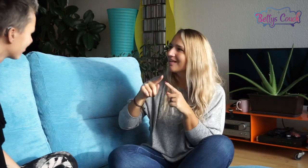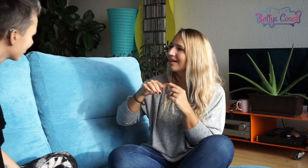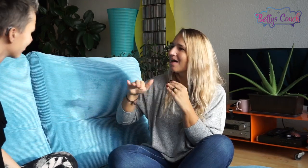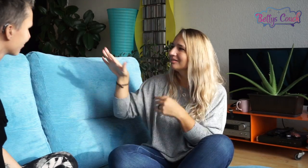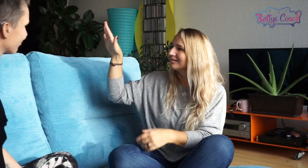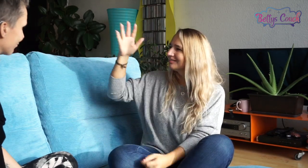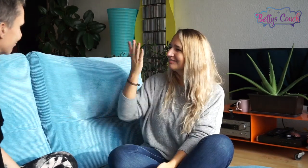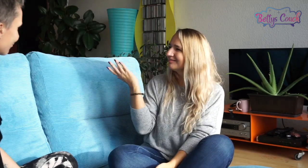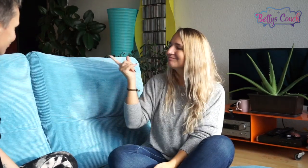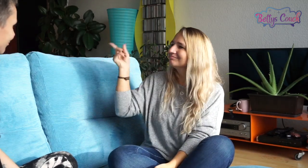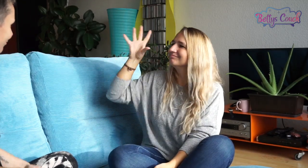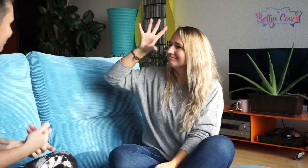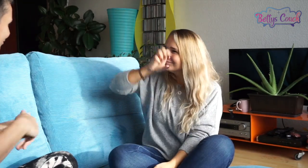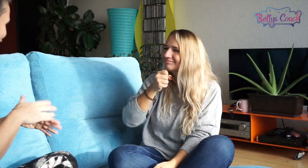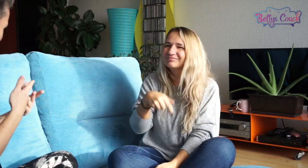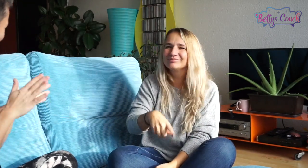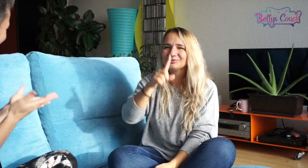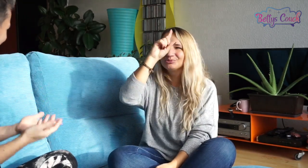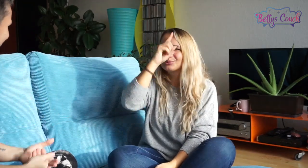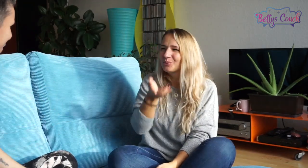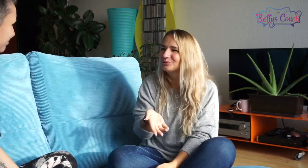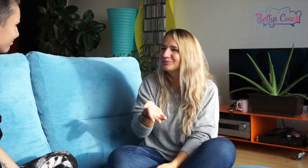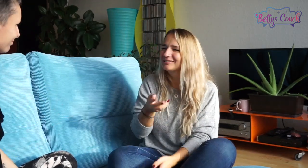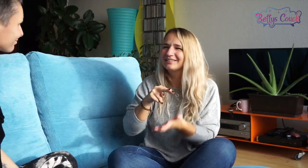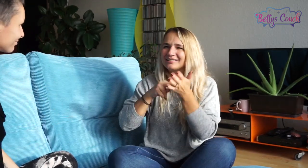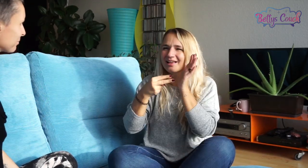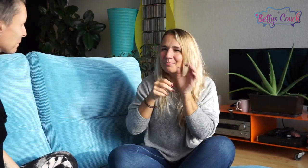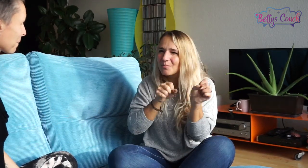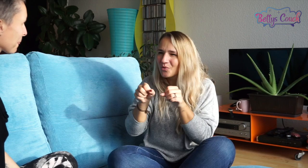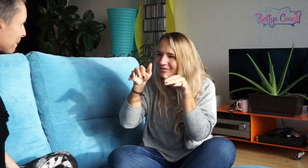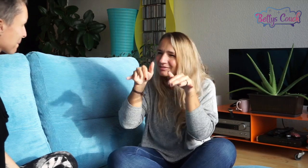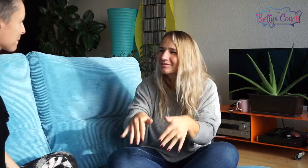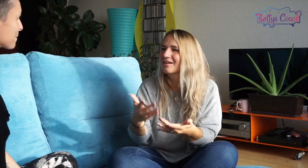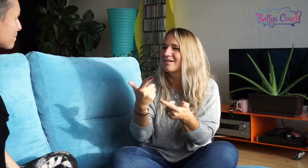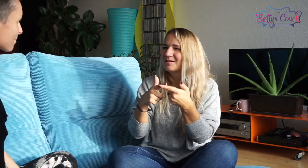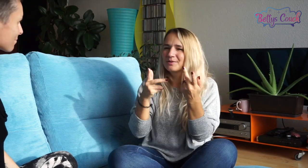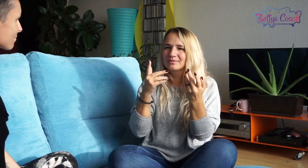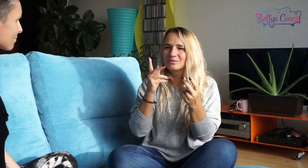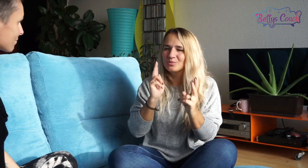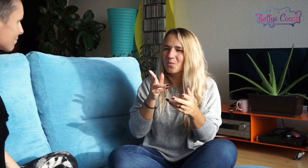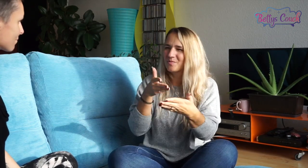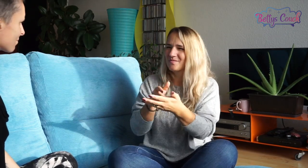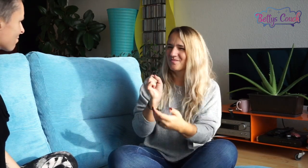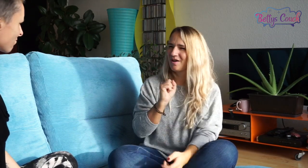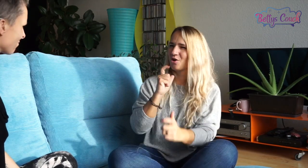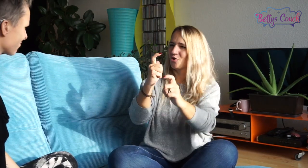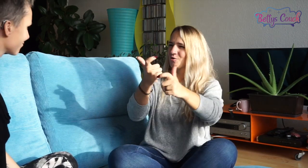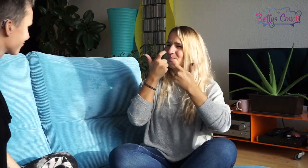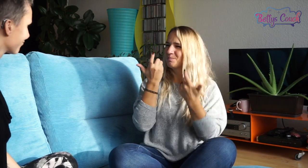In other countries they totally understand it but not here in technically advanced Germany.